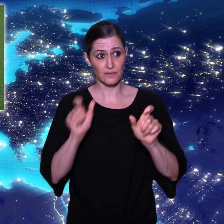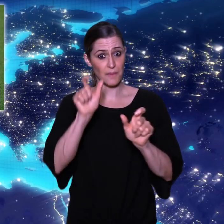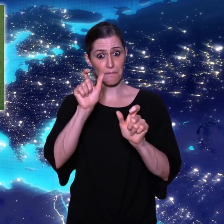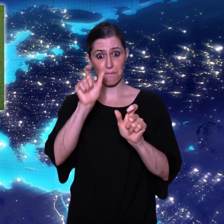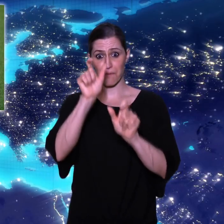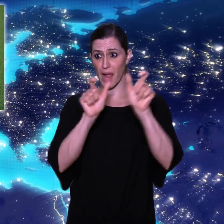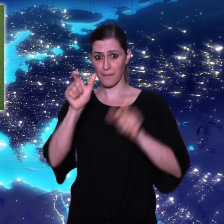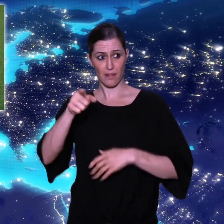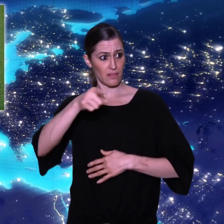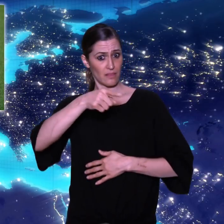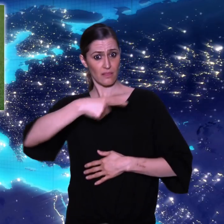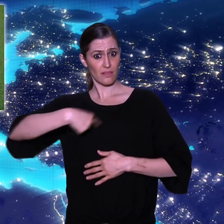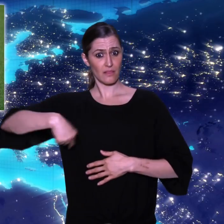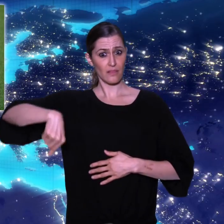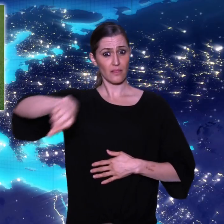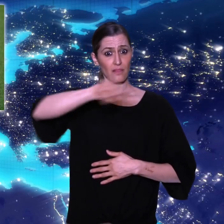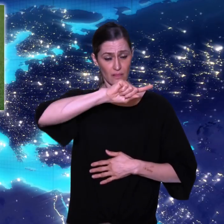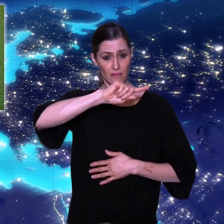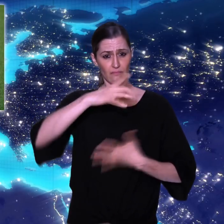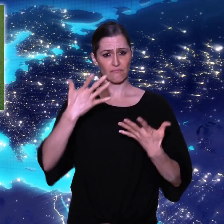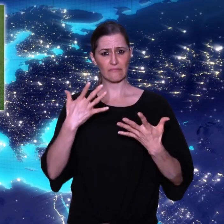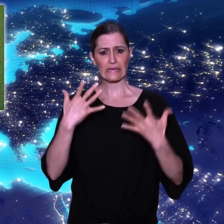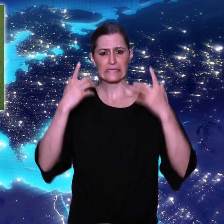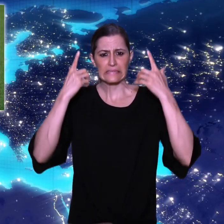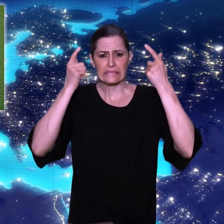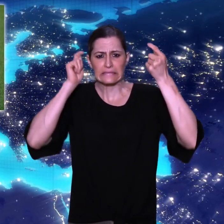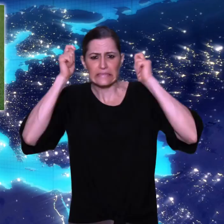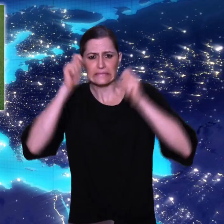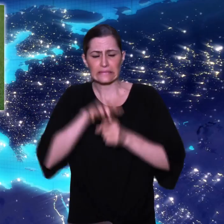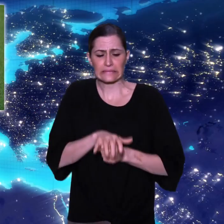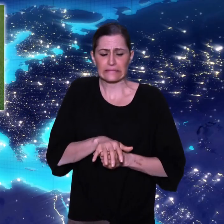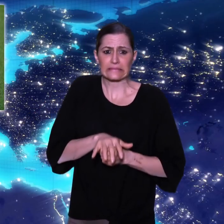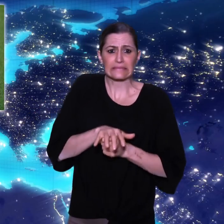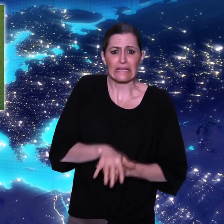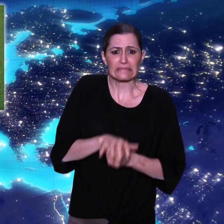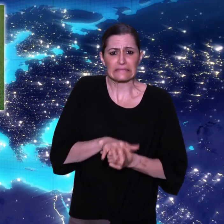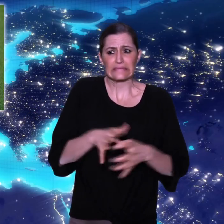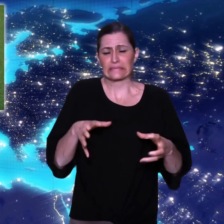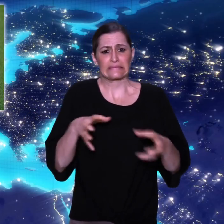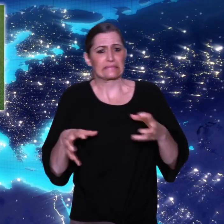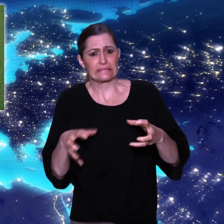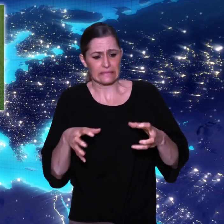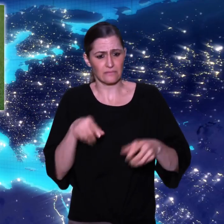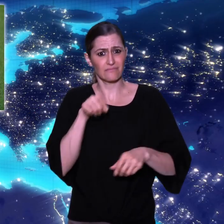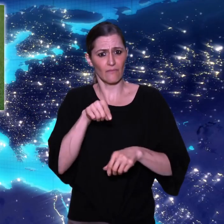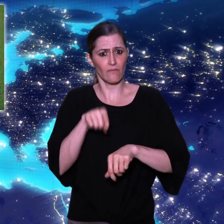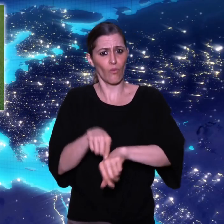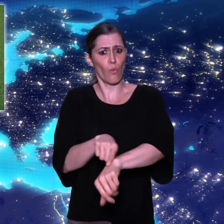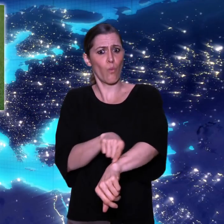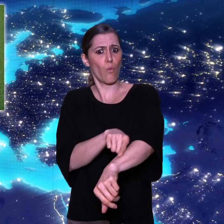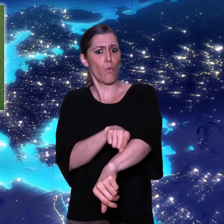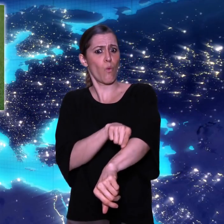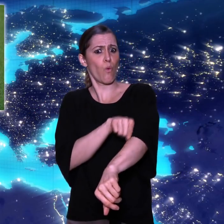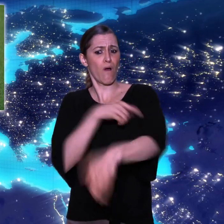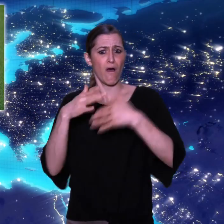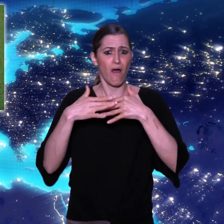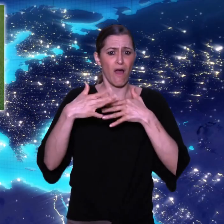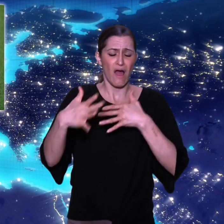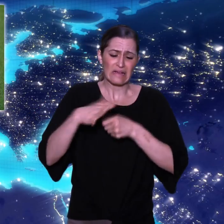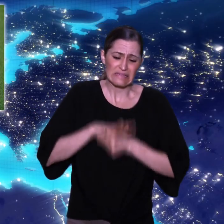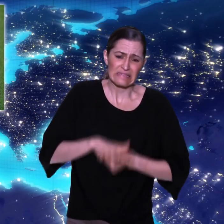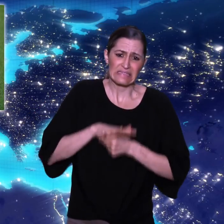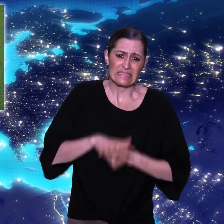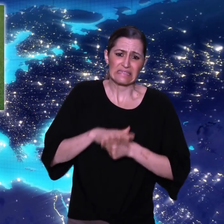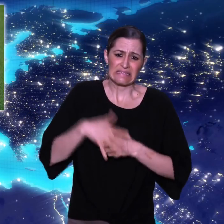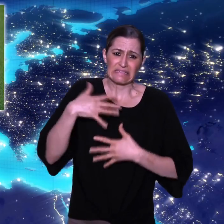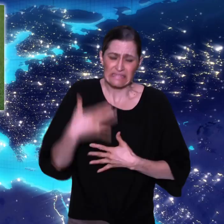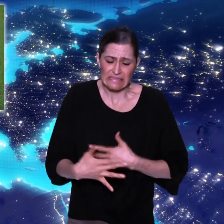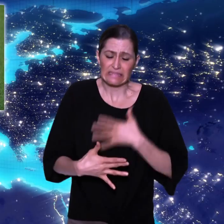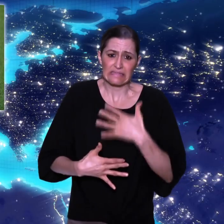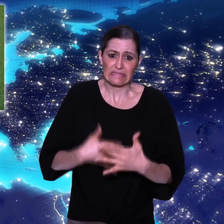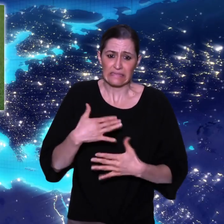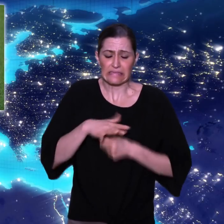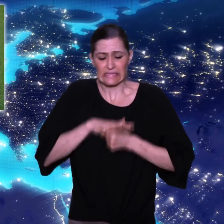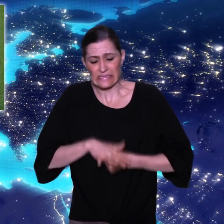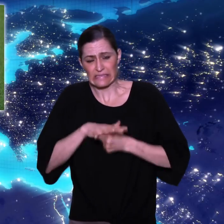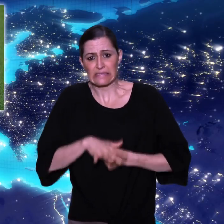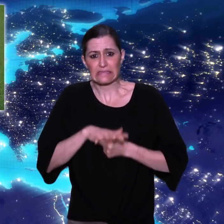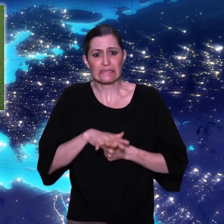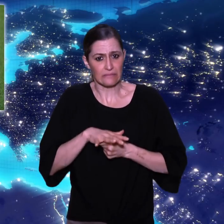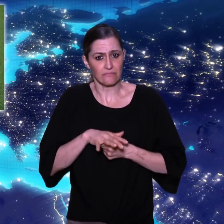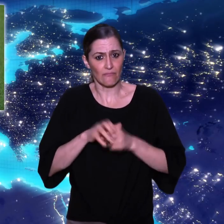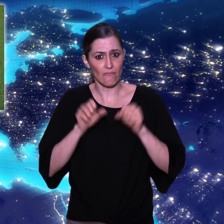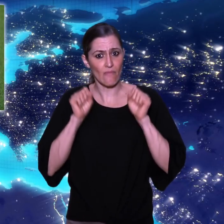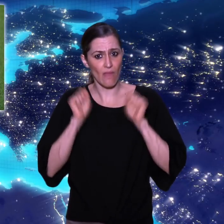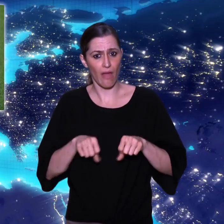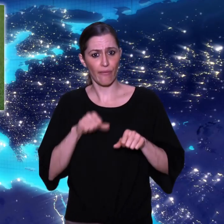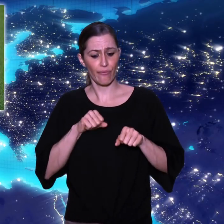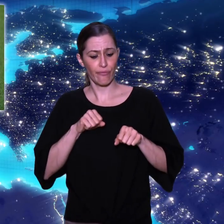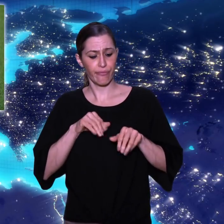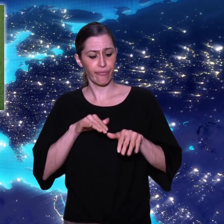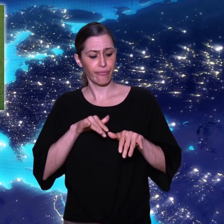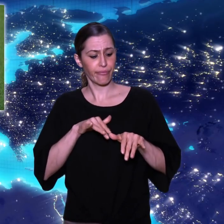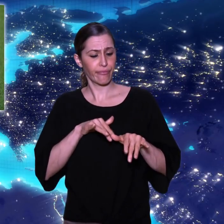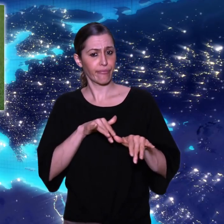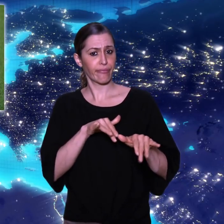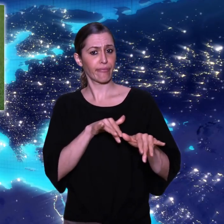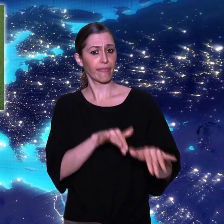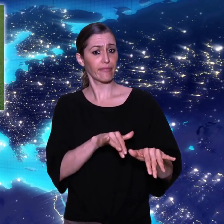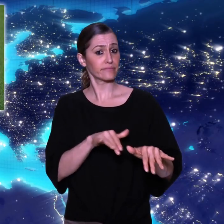their study that concluded humans’ long-term stress can